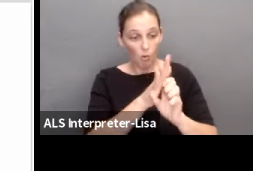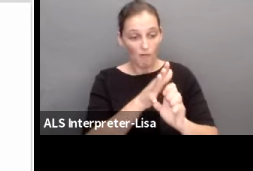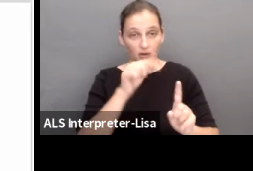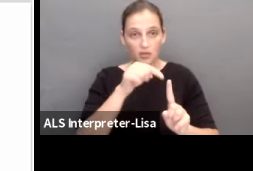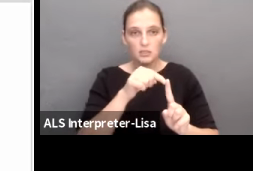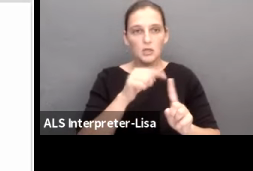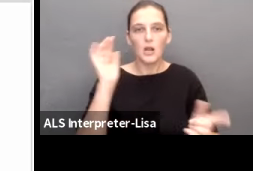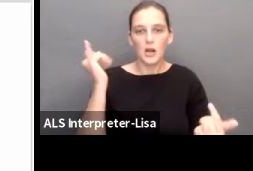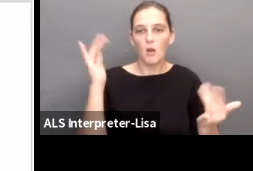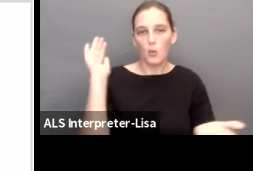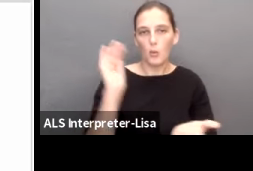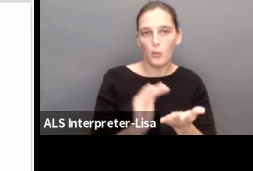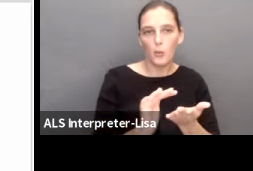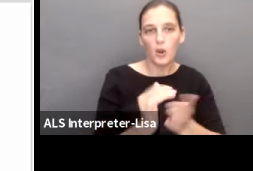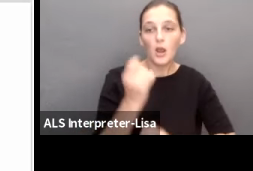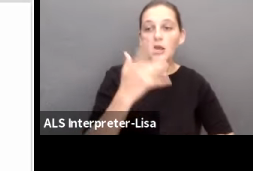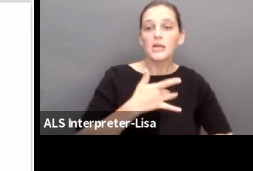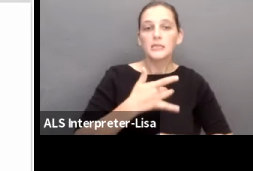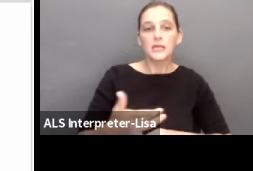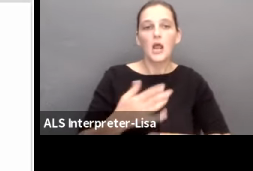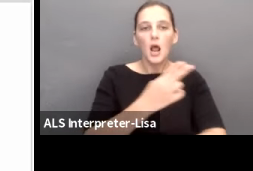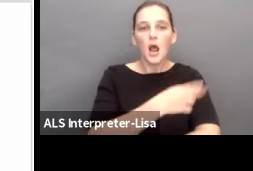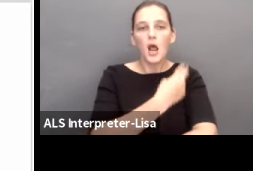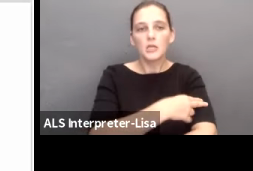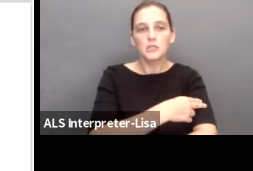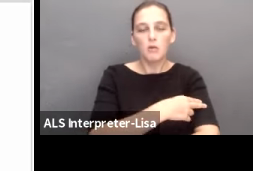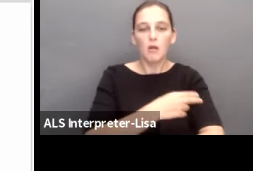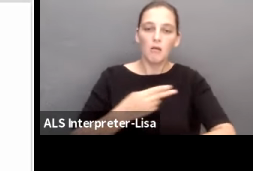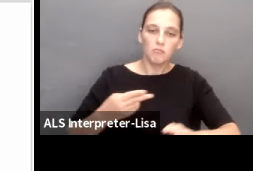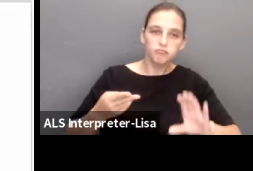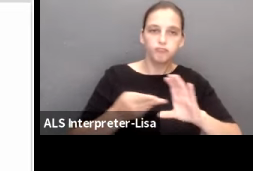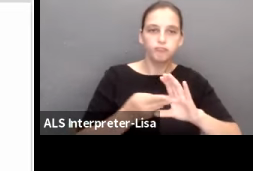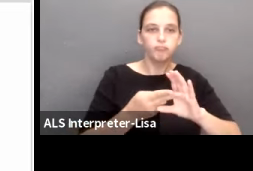for COVID go down a couple weeks after our number of cases,